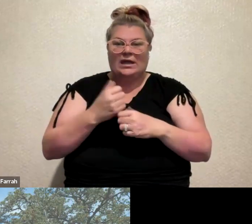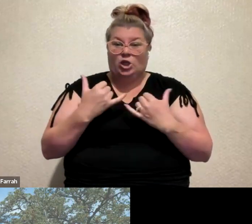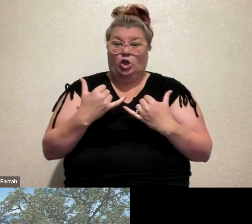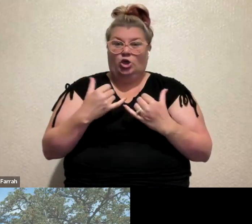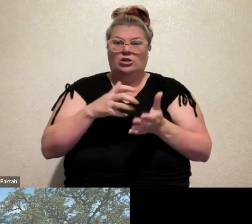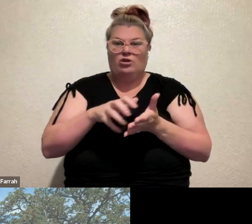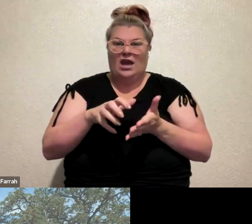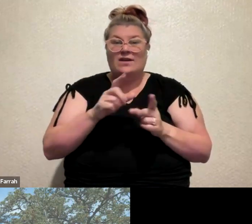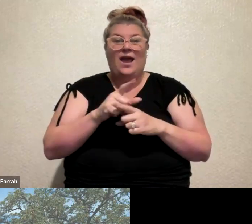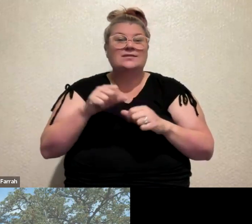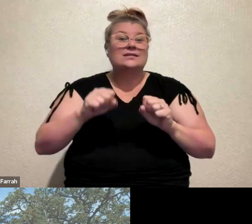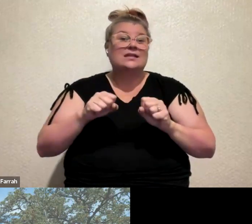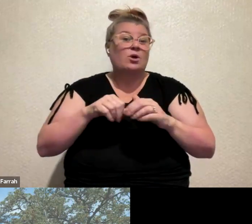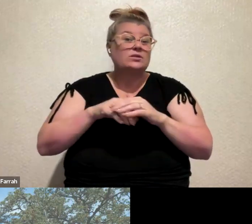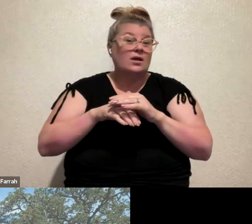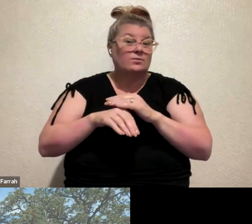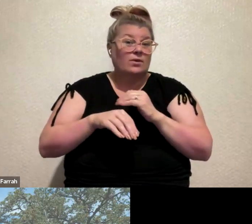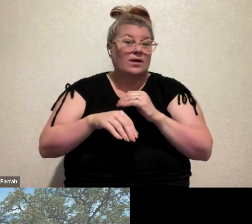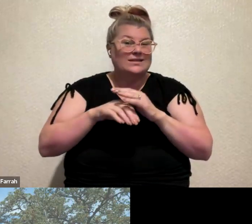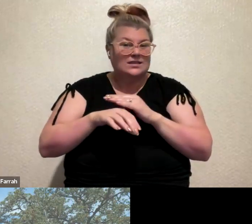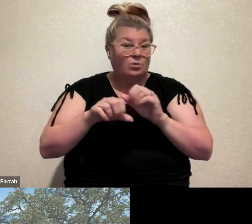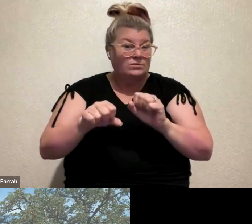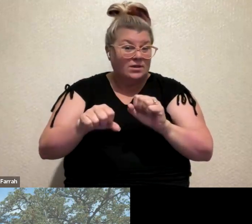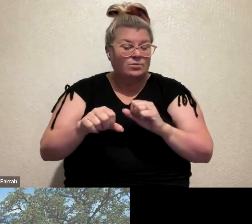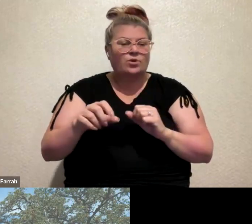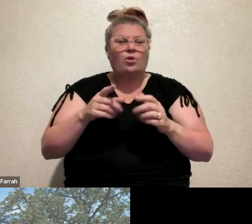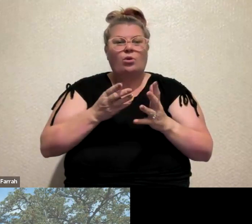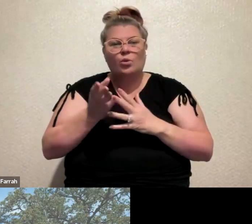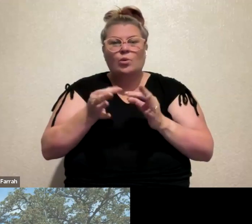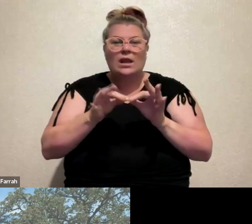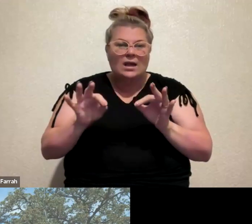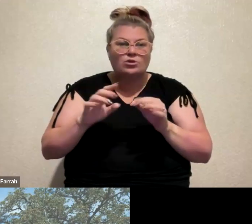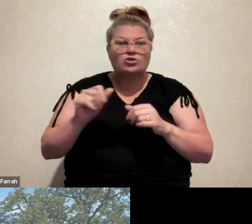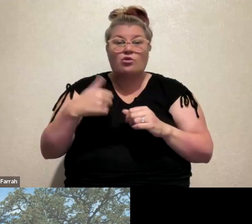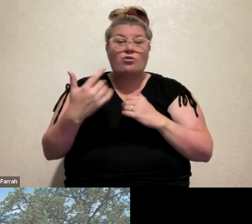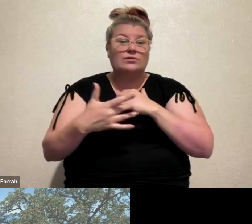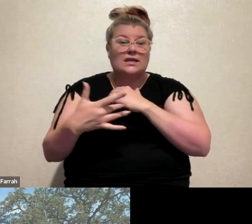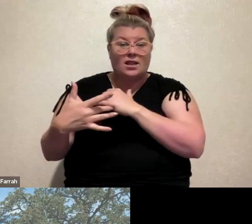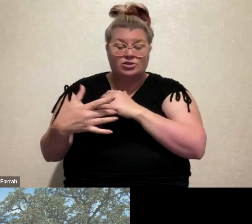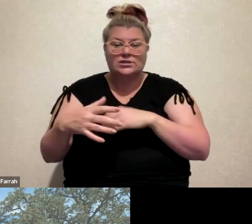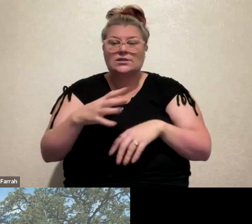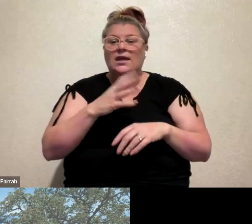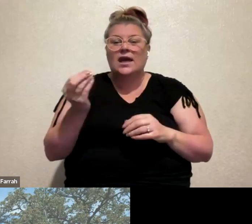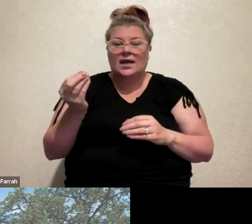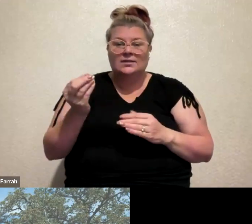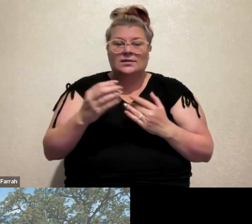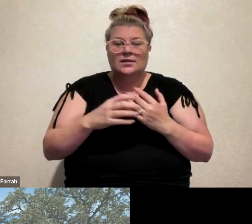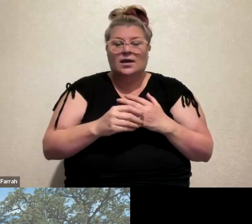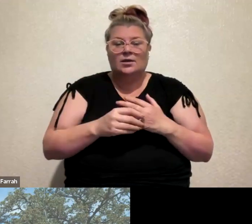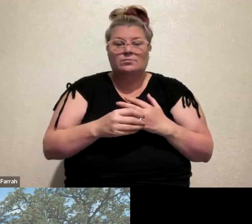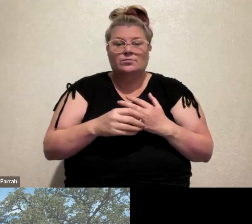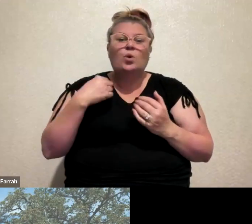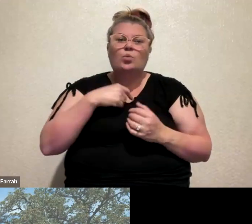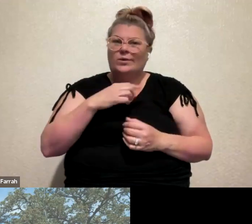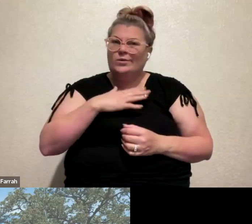accessible as possible through language and other technologies. And we would appreciate